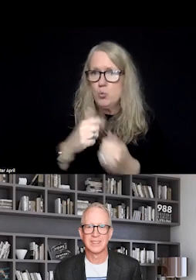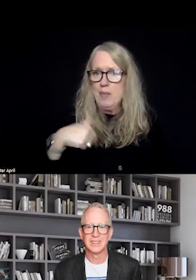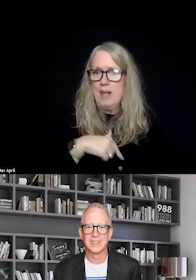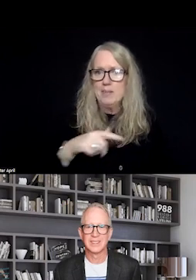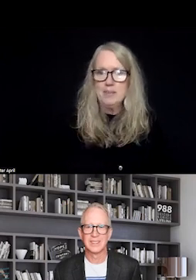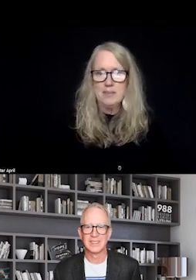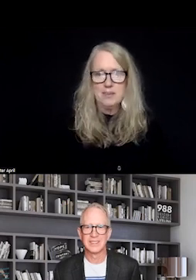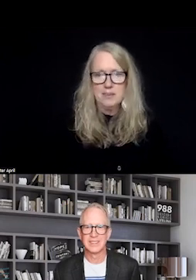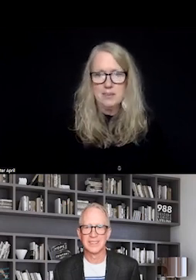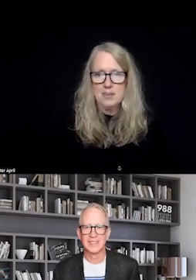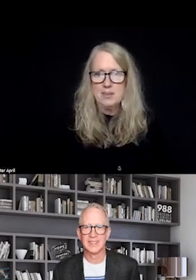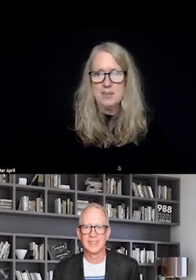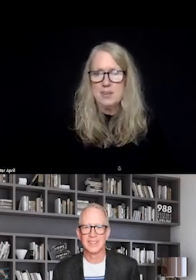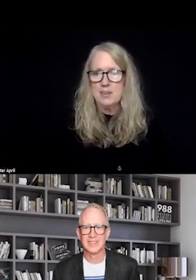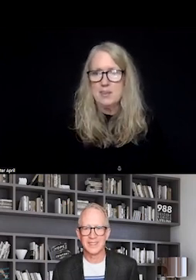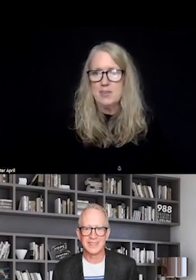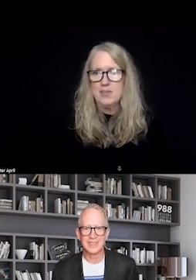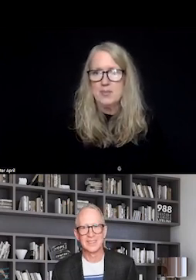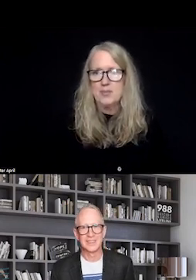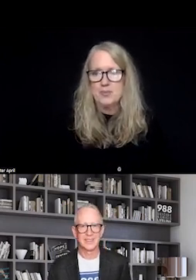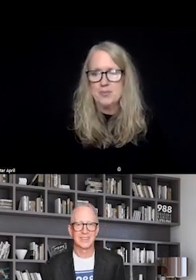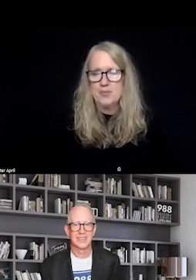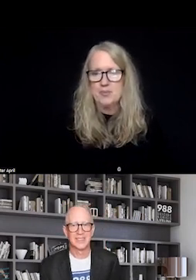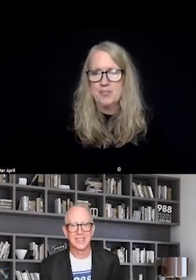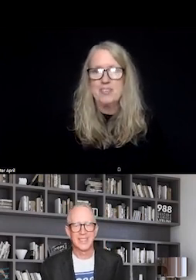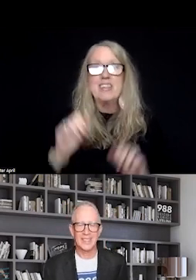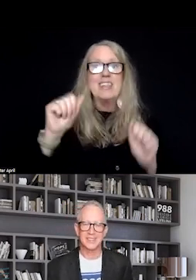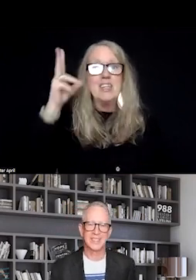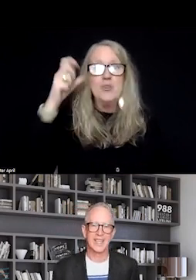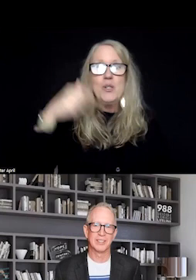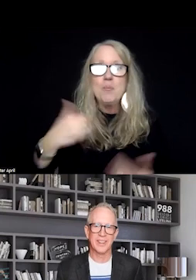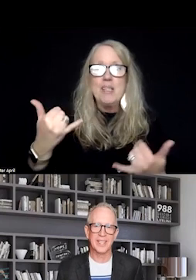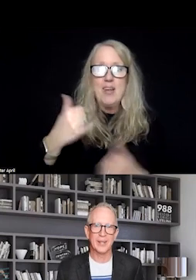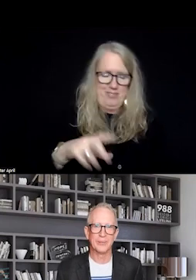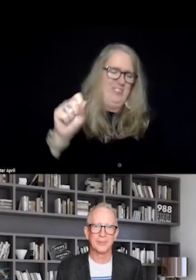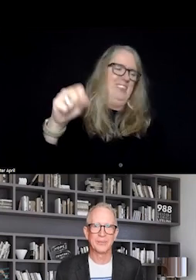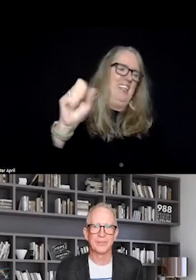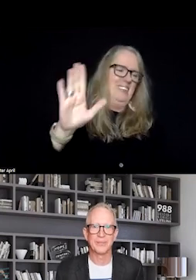SORRY, DAVID. CAN YOU HEAR ME NOW? >> YES. THANK YOU.